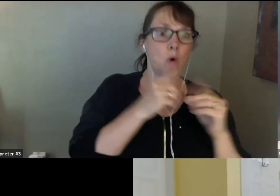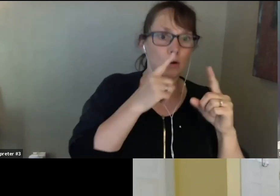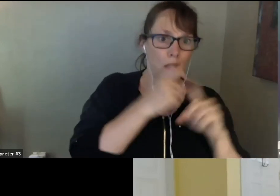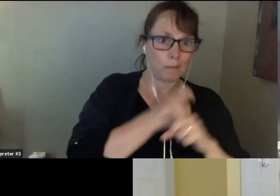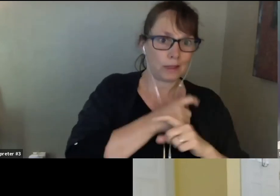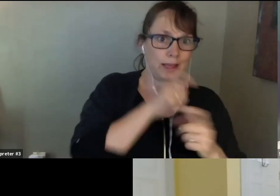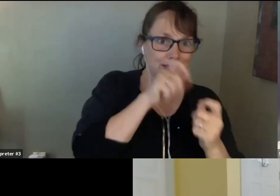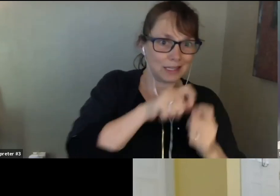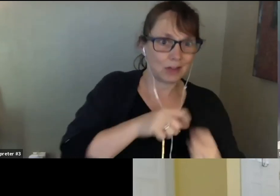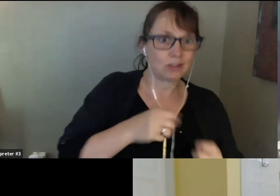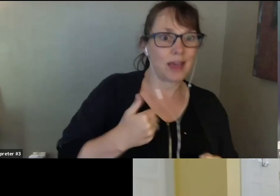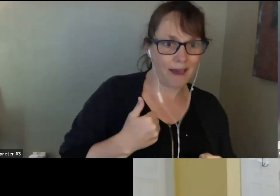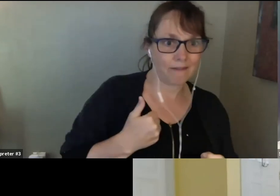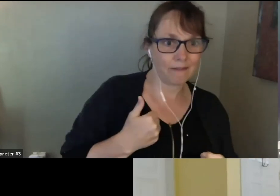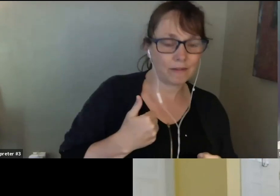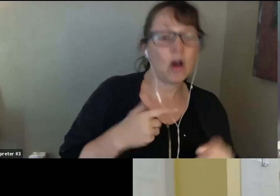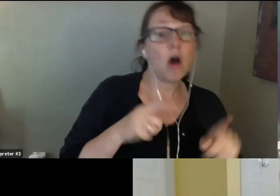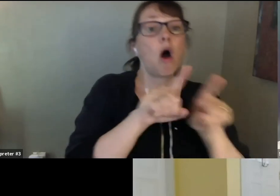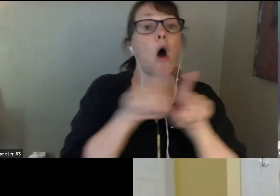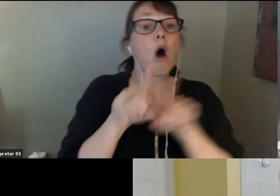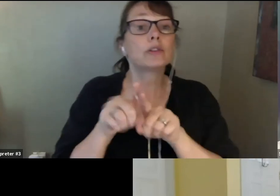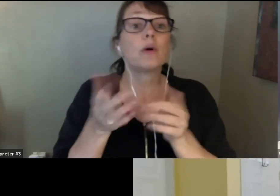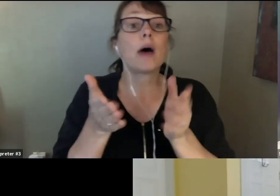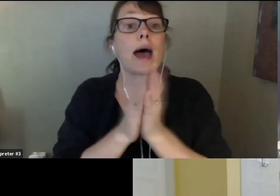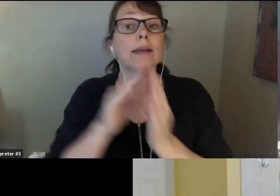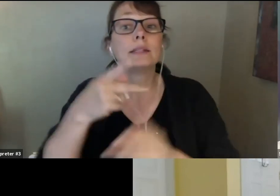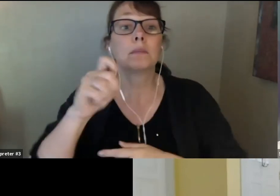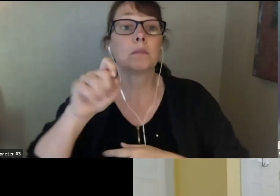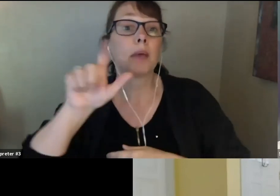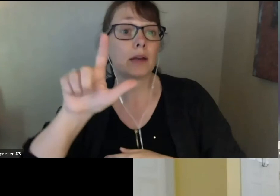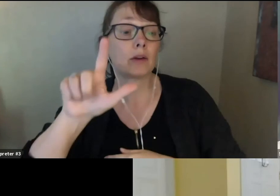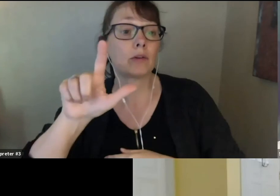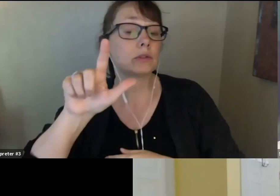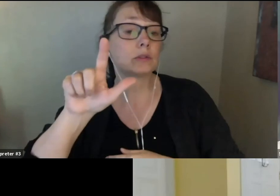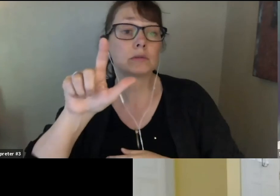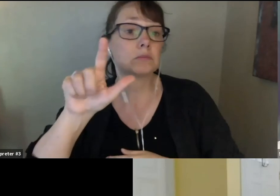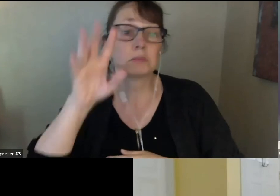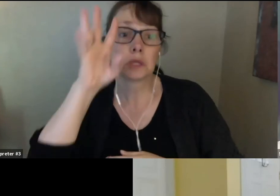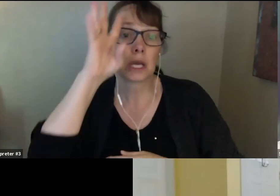some of the panels to set the priorities for where do you rank these things? I know the